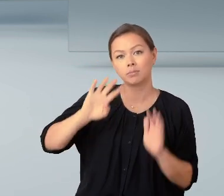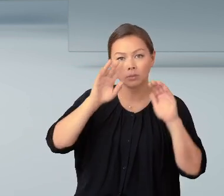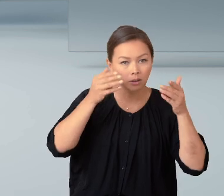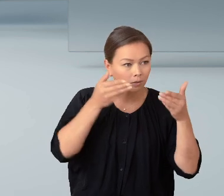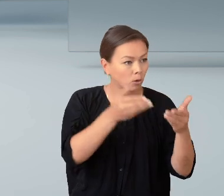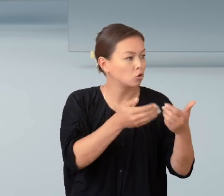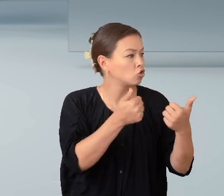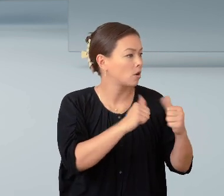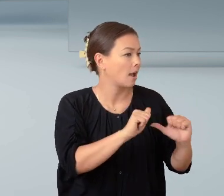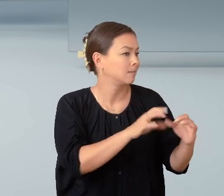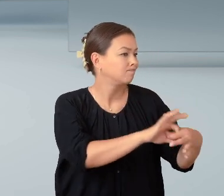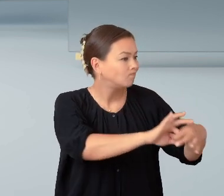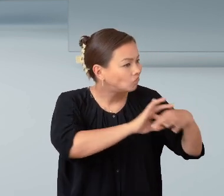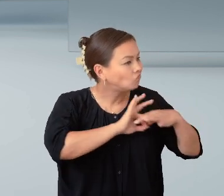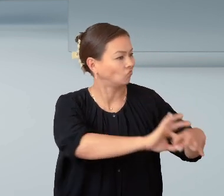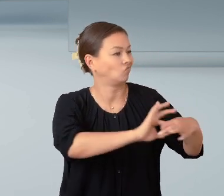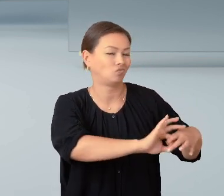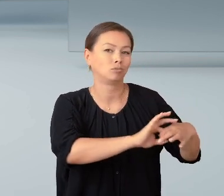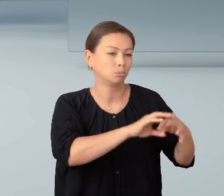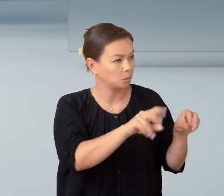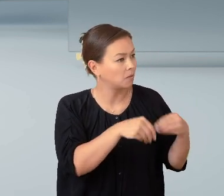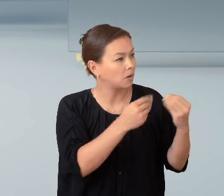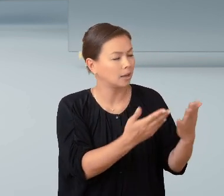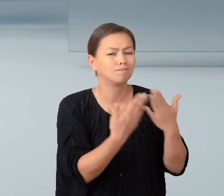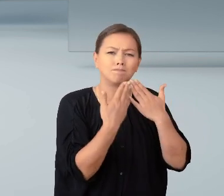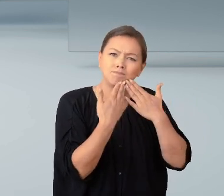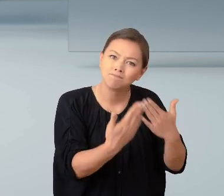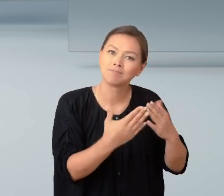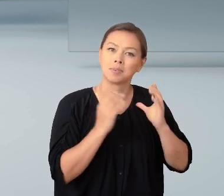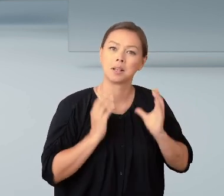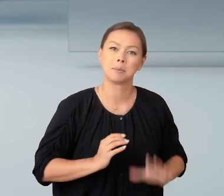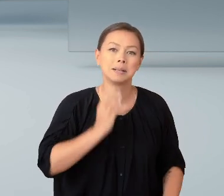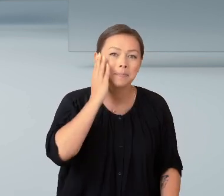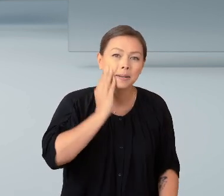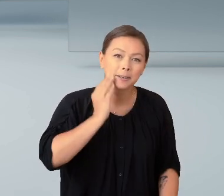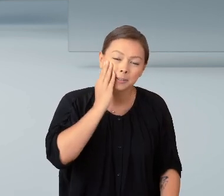relationships and delivering exceptional customer experiences.